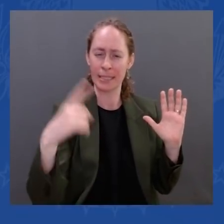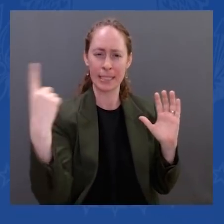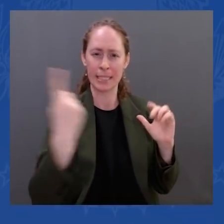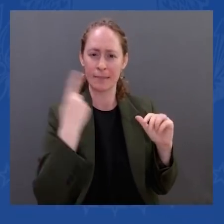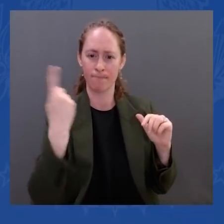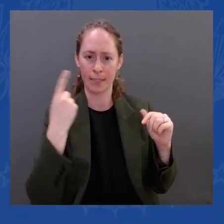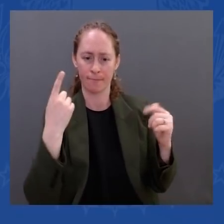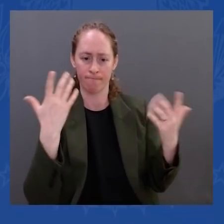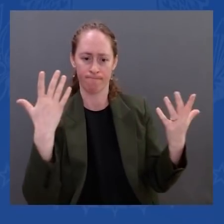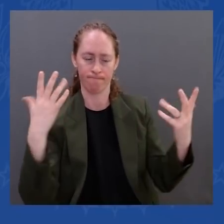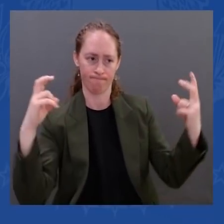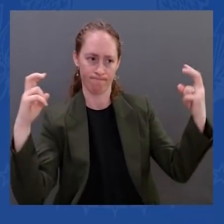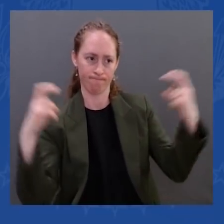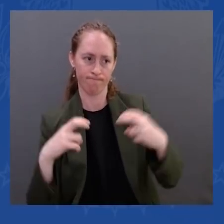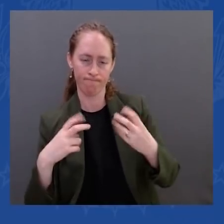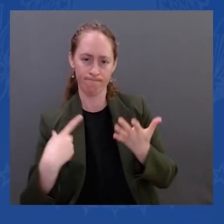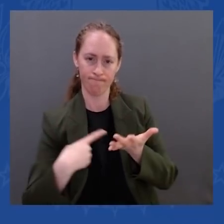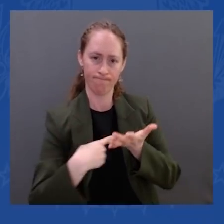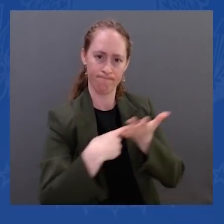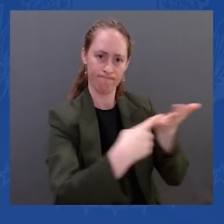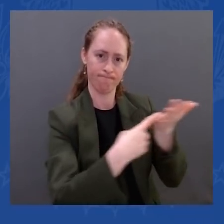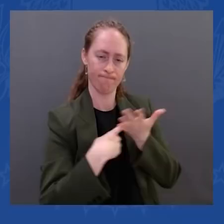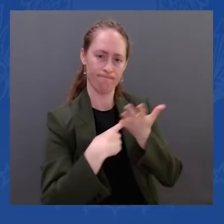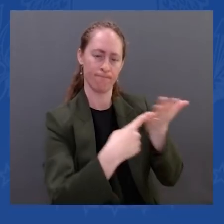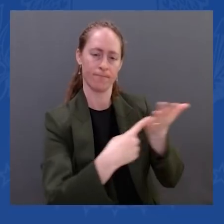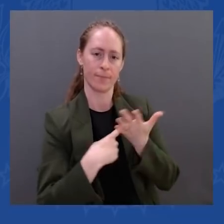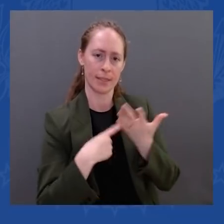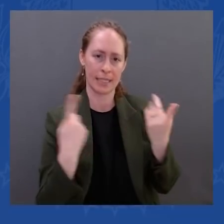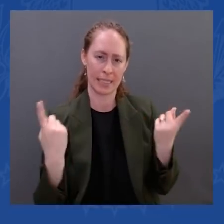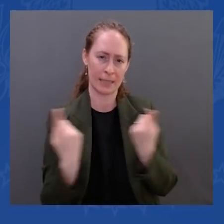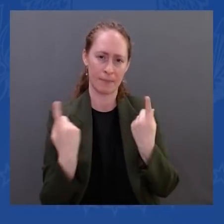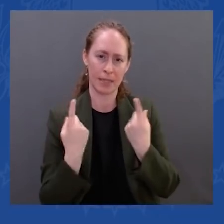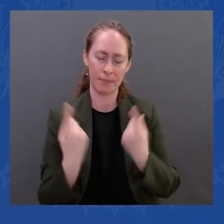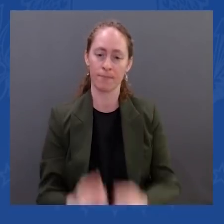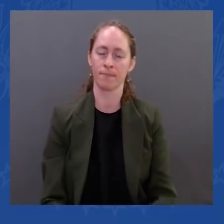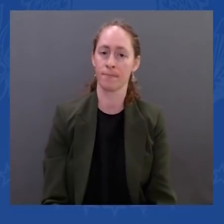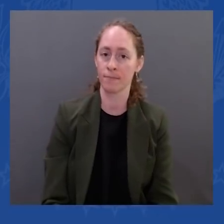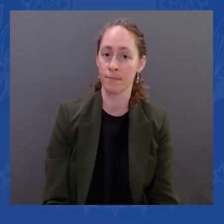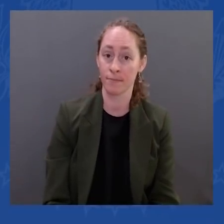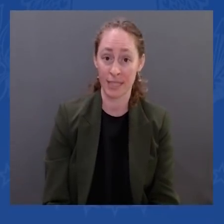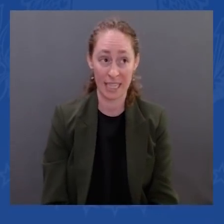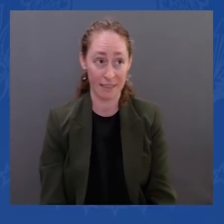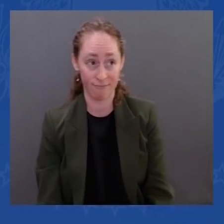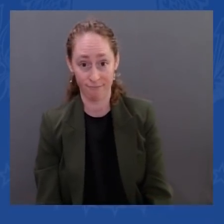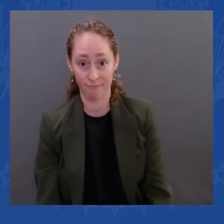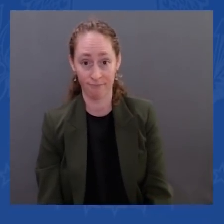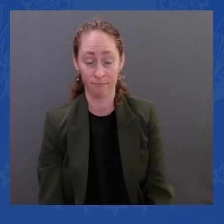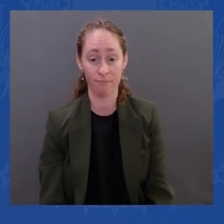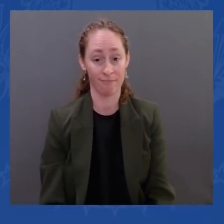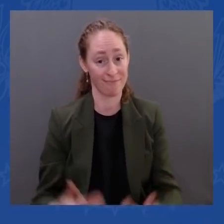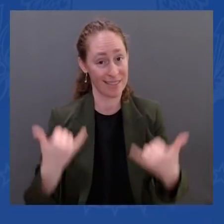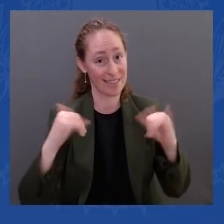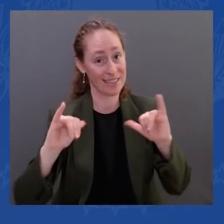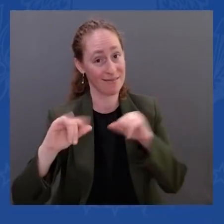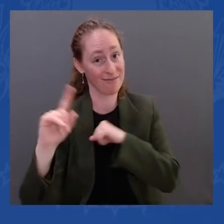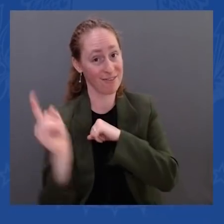are not continued to be sustained in many ways, then what signal does that send to China about the cost of attempting --